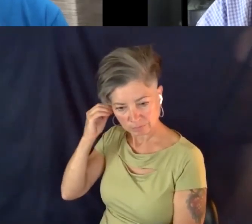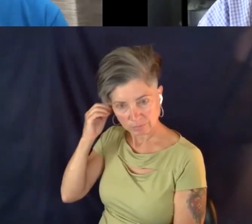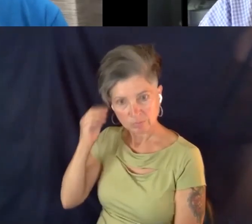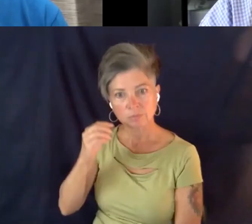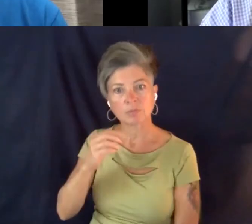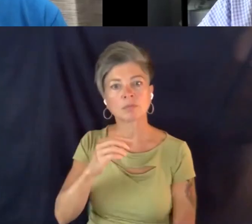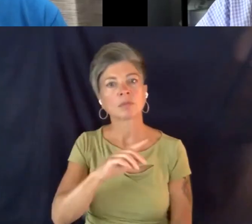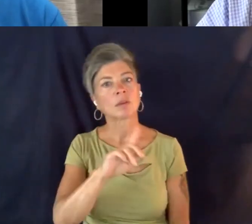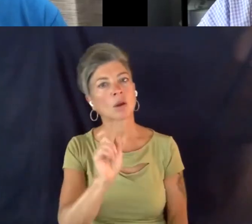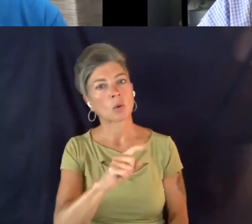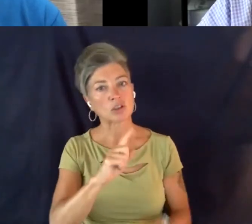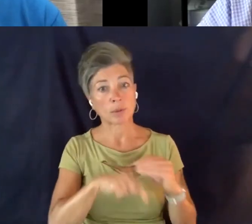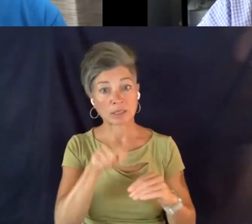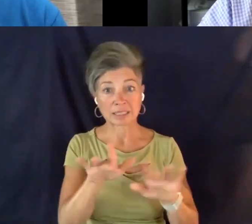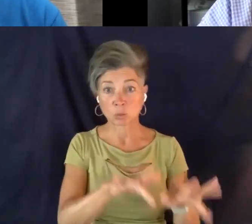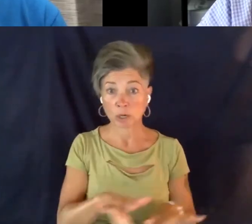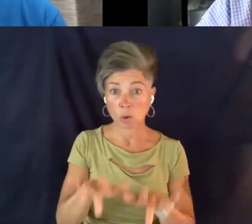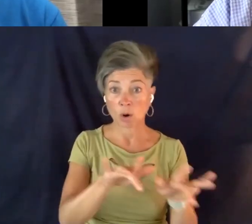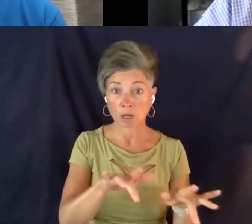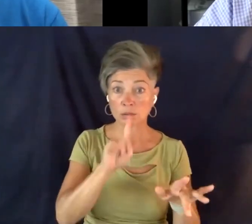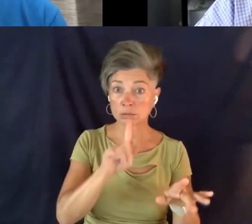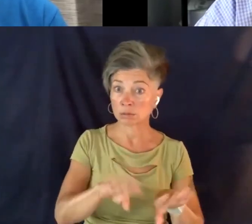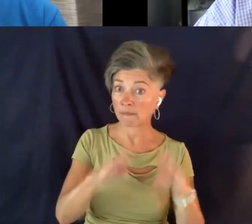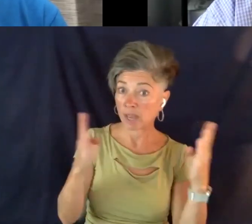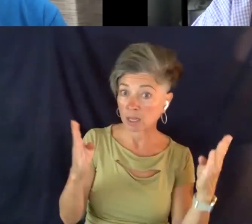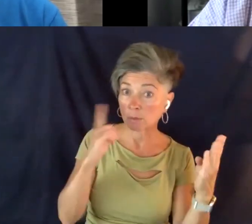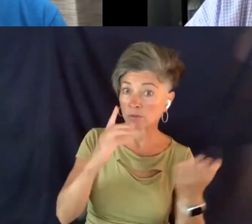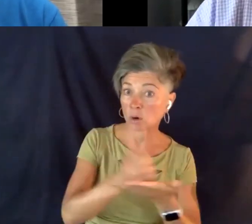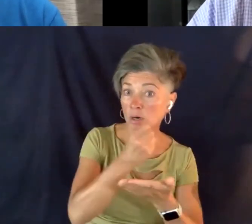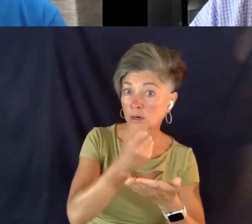is this being recorded, is it gonna be available? Yes, it will be. It'll take me a little bit to edit it,